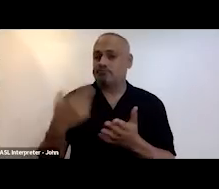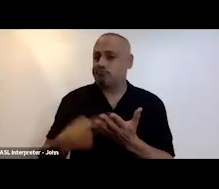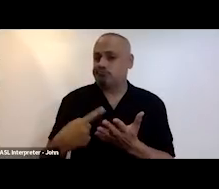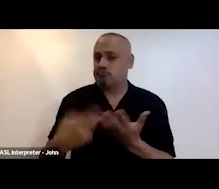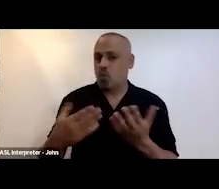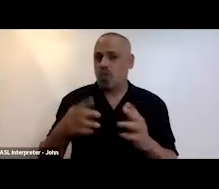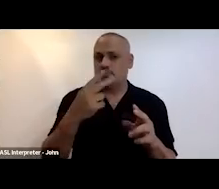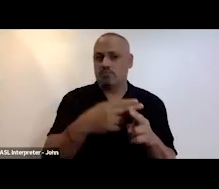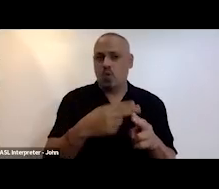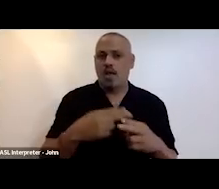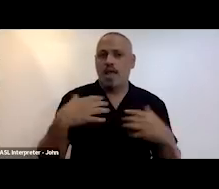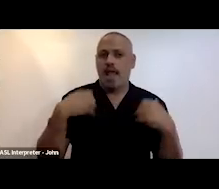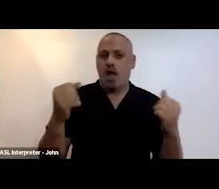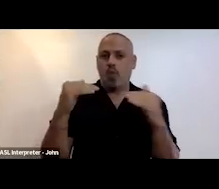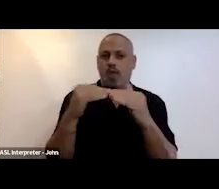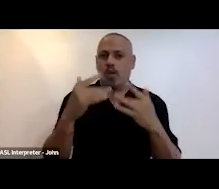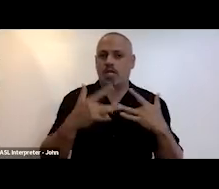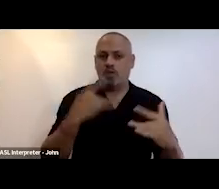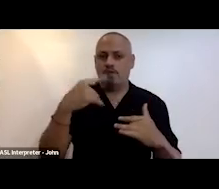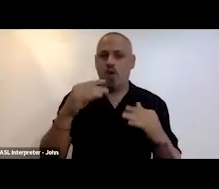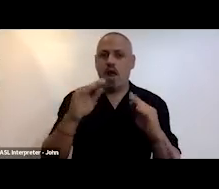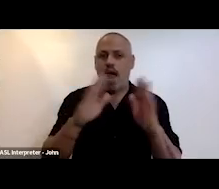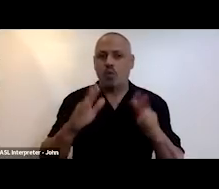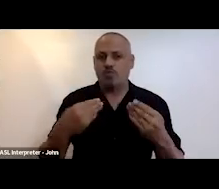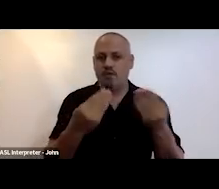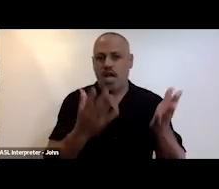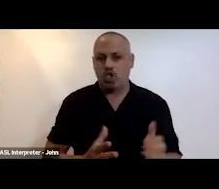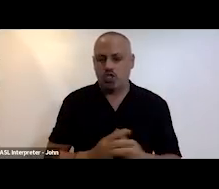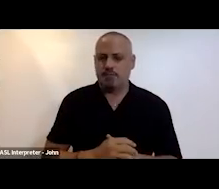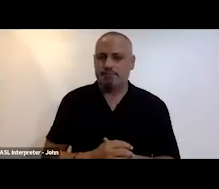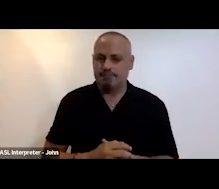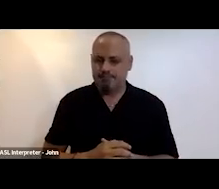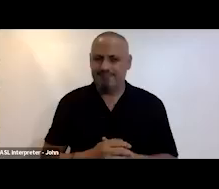"Heath Equity Considerations for Housing Providers." We're doing next slide.